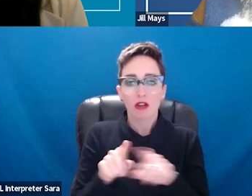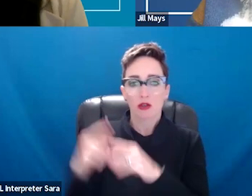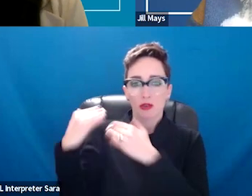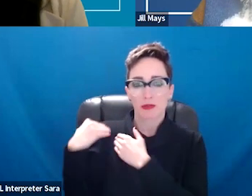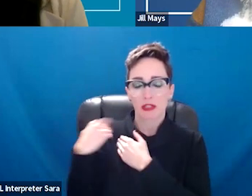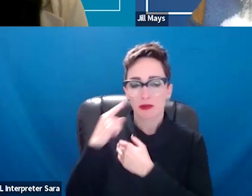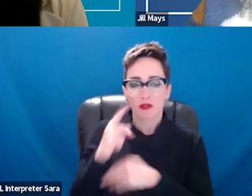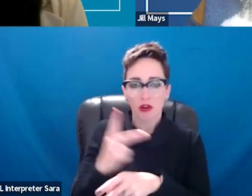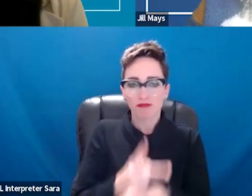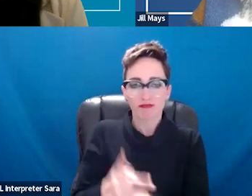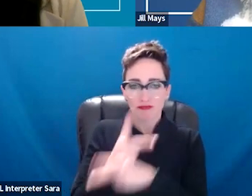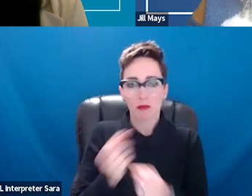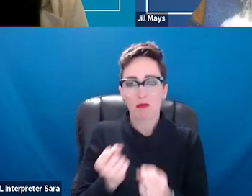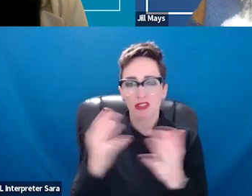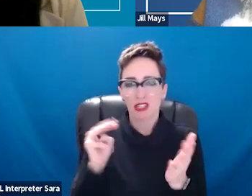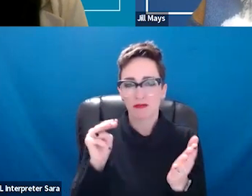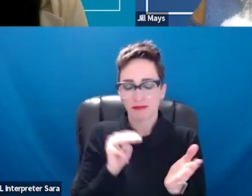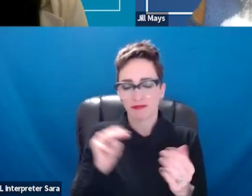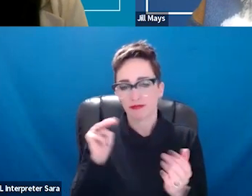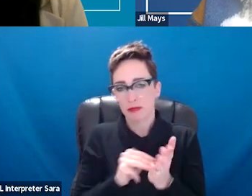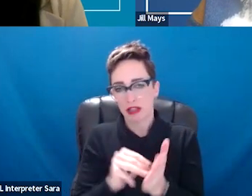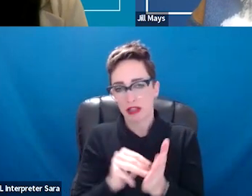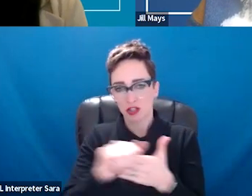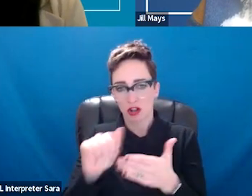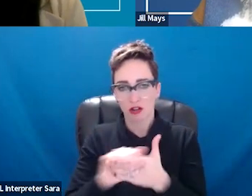including 988 and CCBHC grants